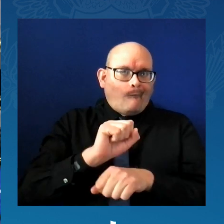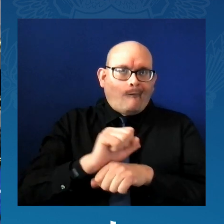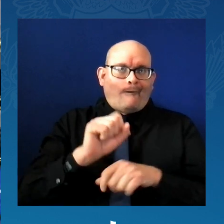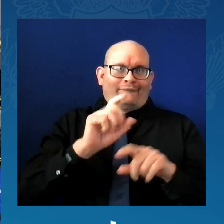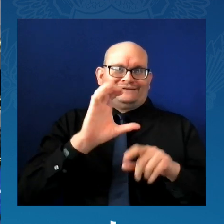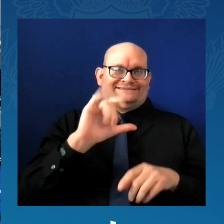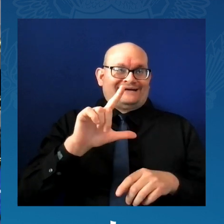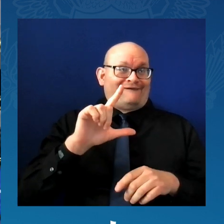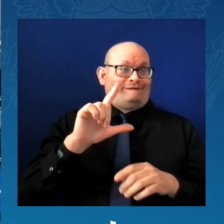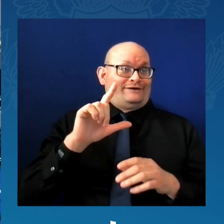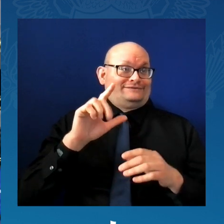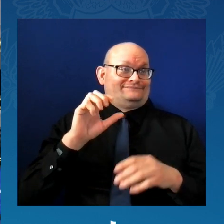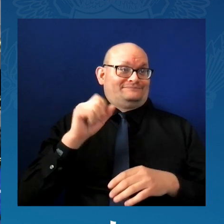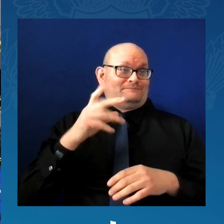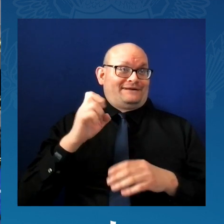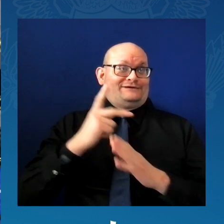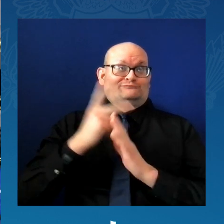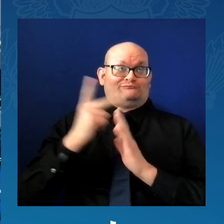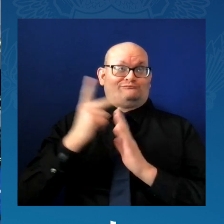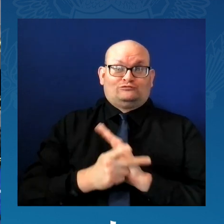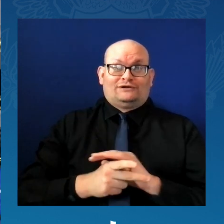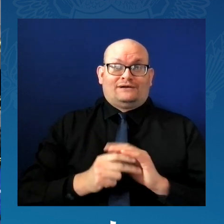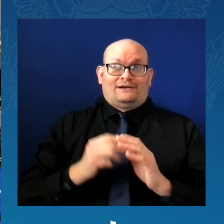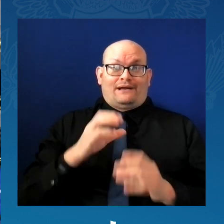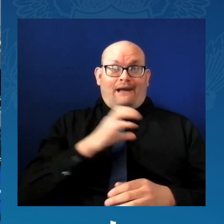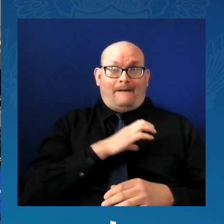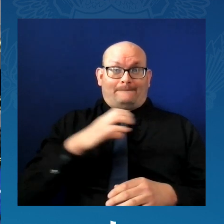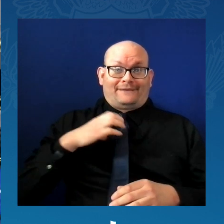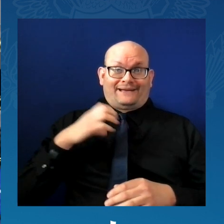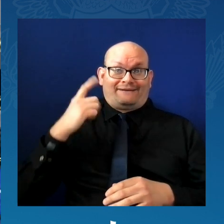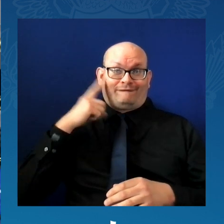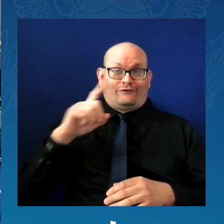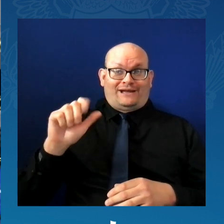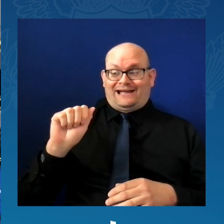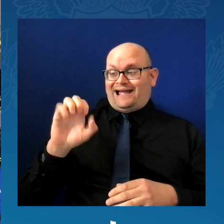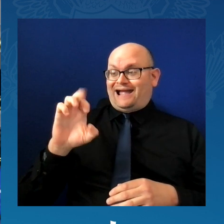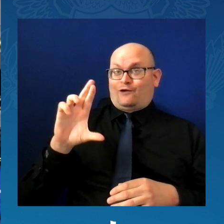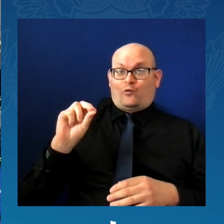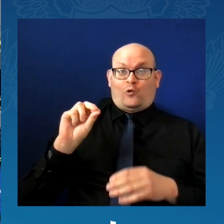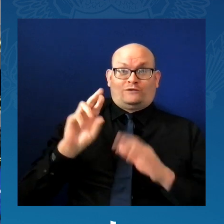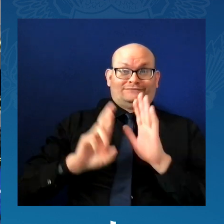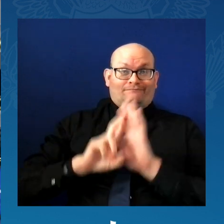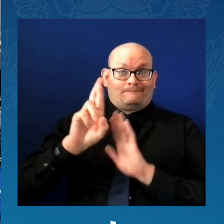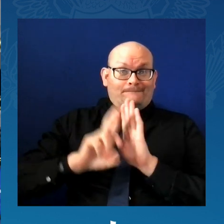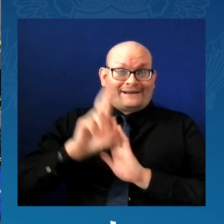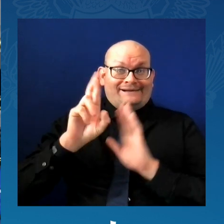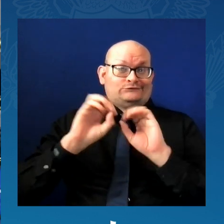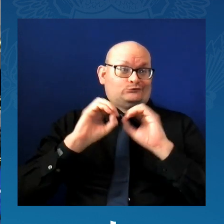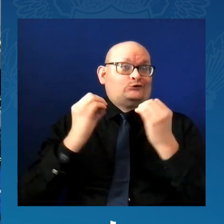of the Aerospace Industries Association. And in both of these roles, one of my top priorities is developing